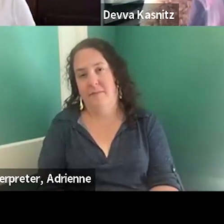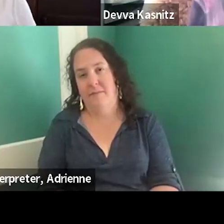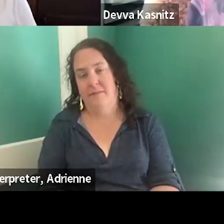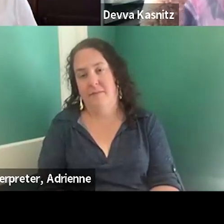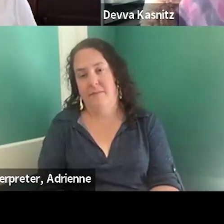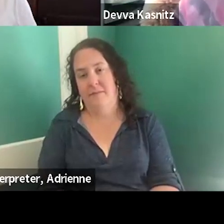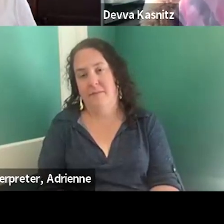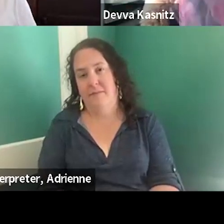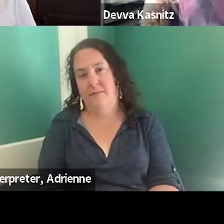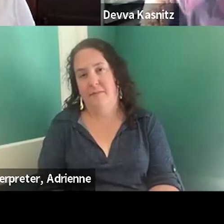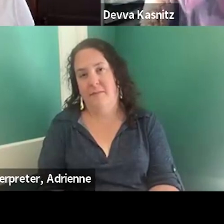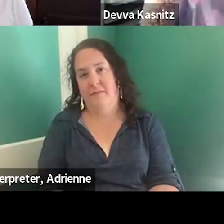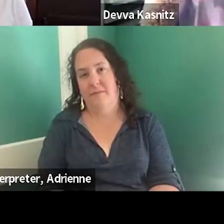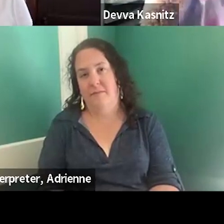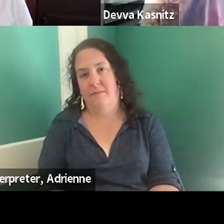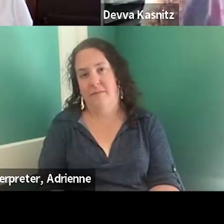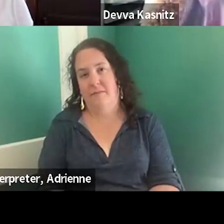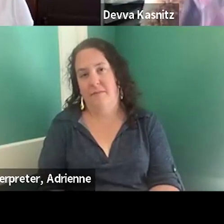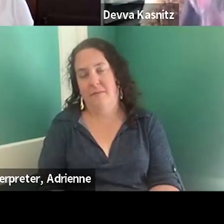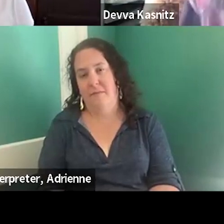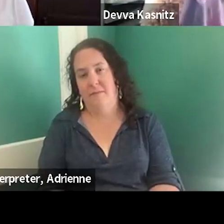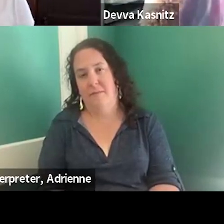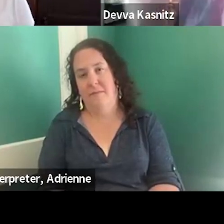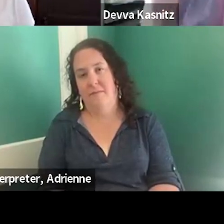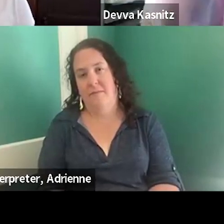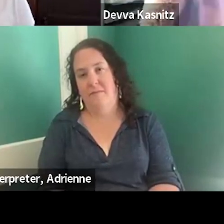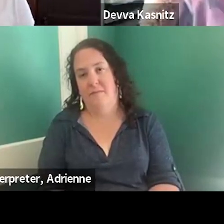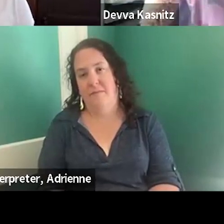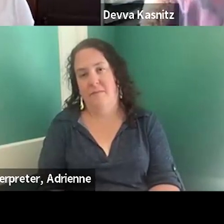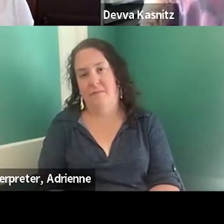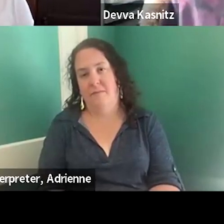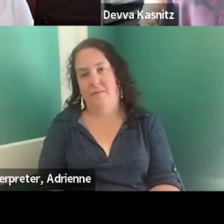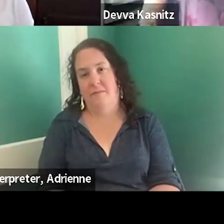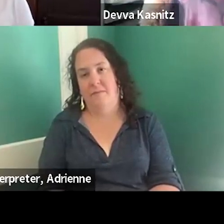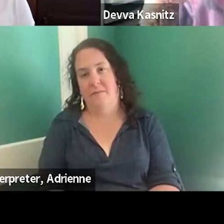If you don't know that you need to learn, then you don't know. Yeah.